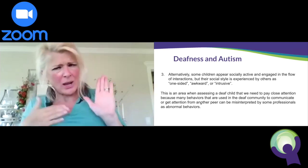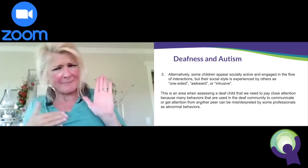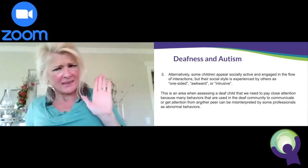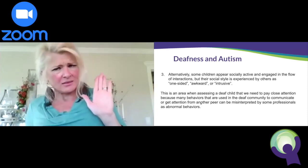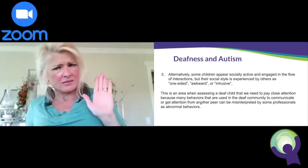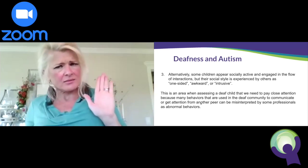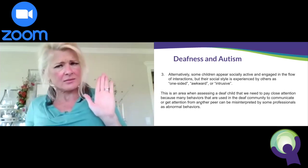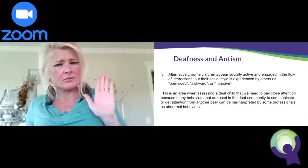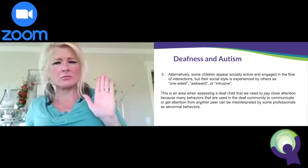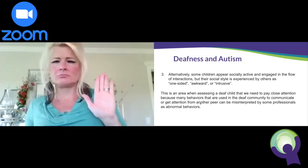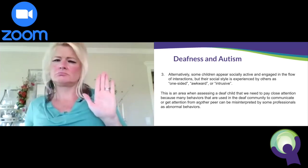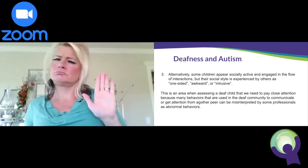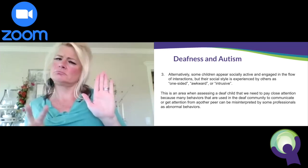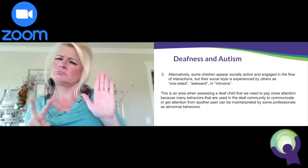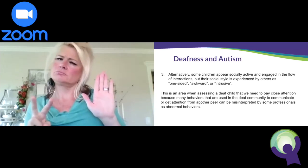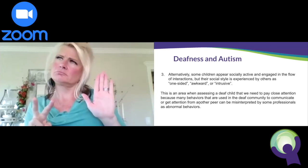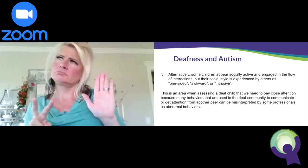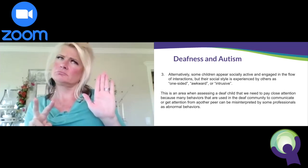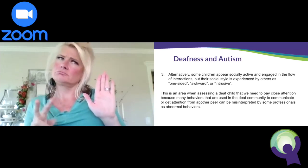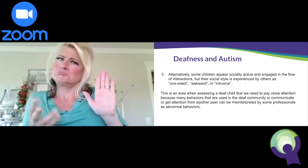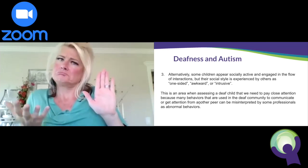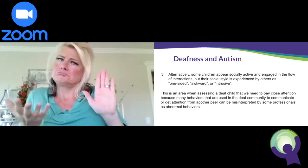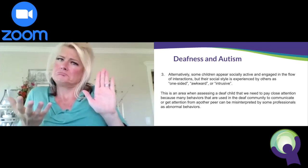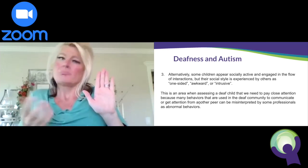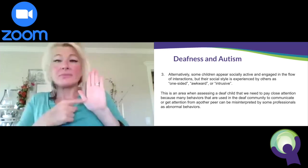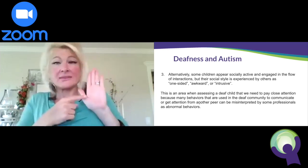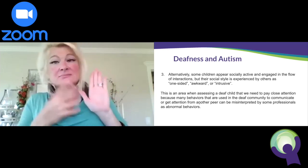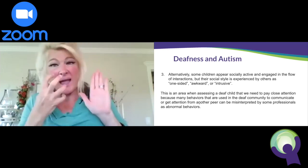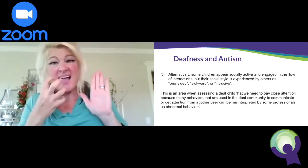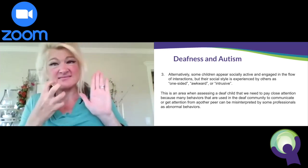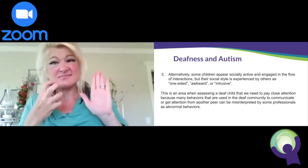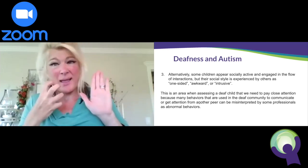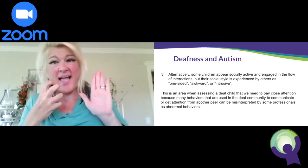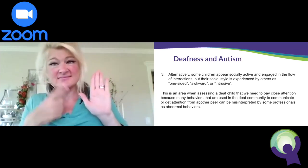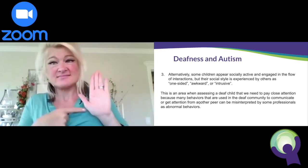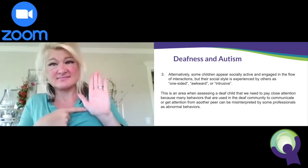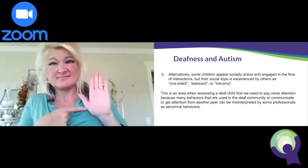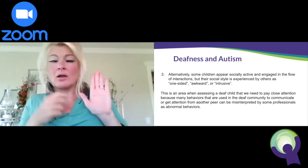for deaf kids..are they angry? Are they happy? Those kind of things and sometimes that facial expressions are very important to